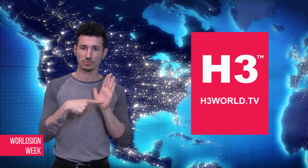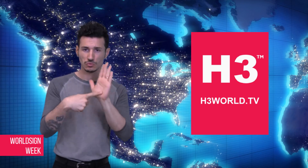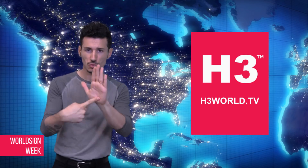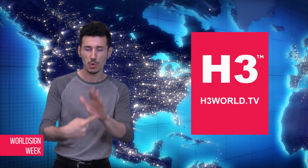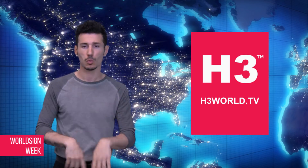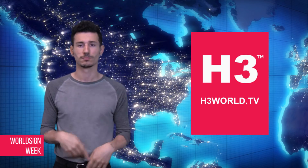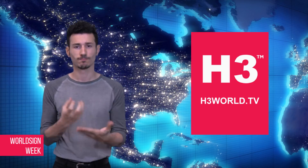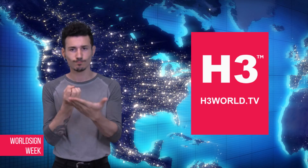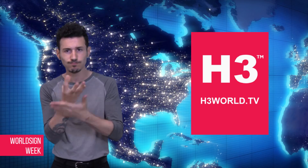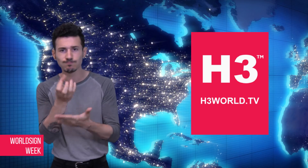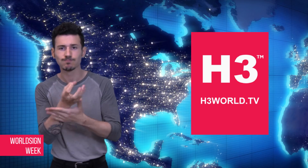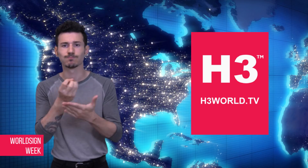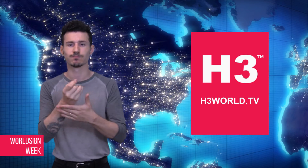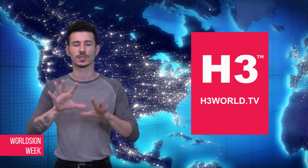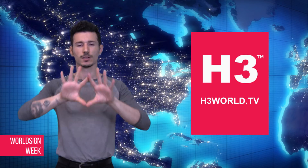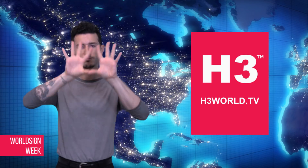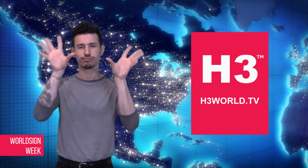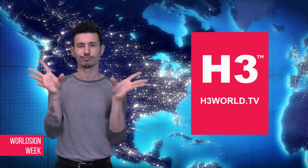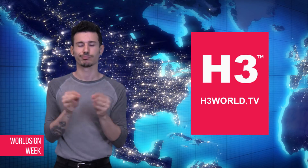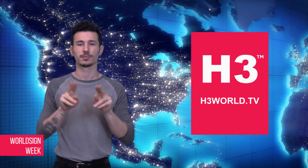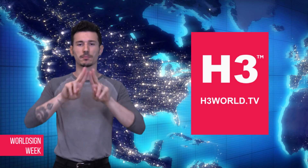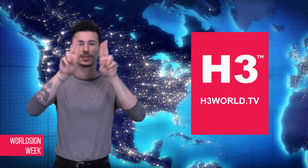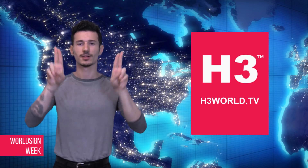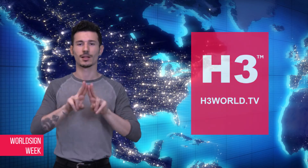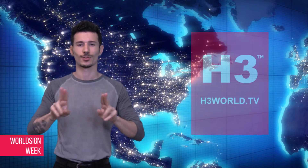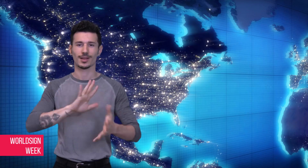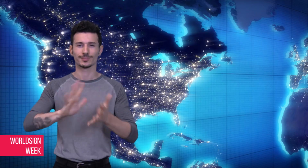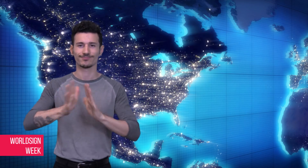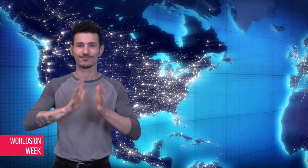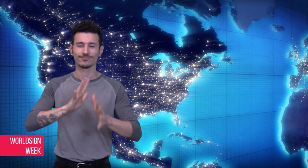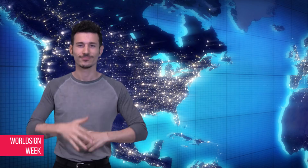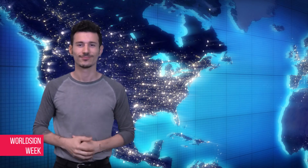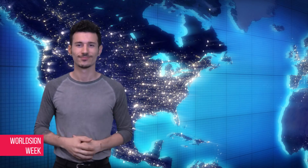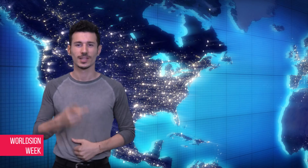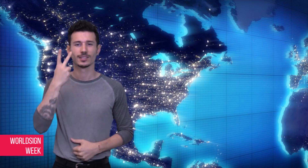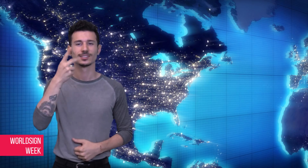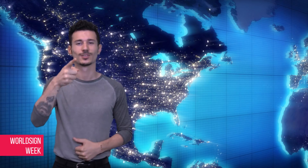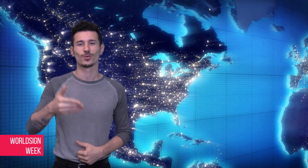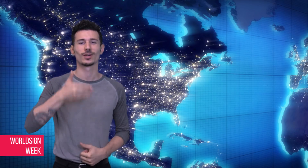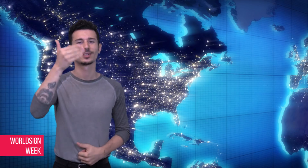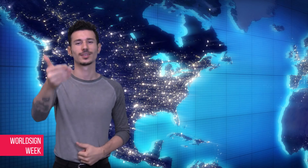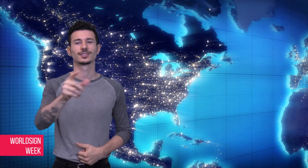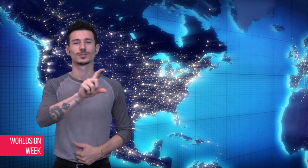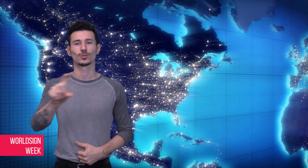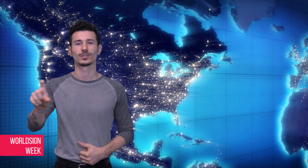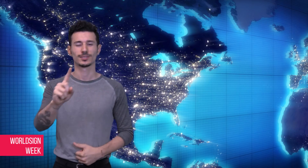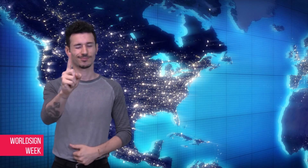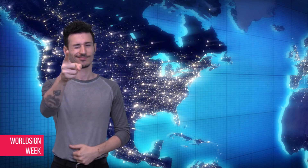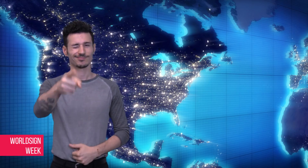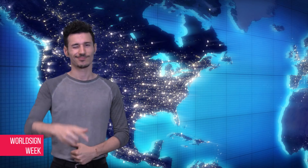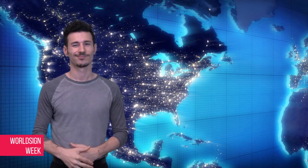all in International Sign. See you next week.